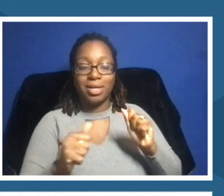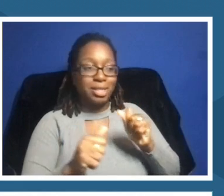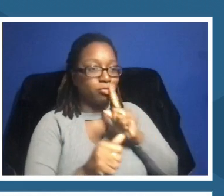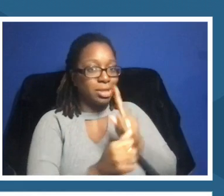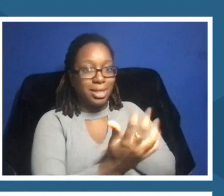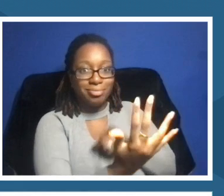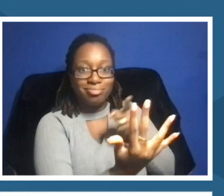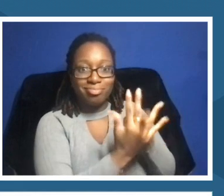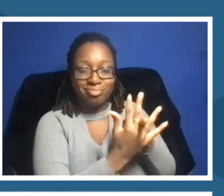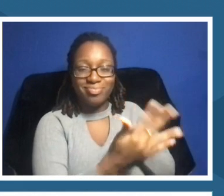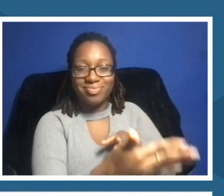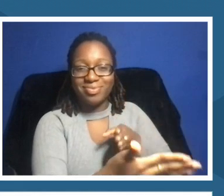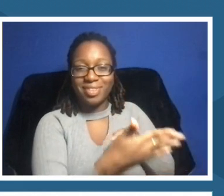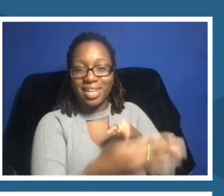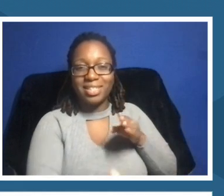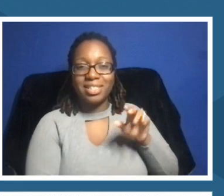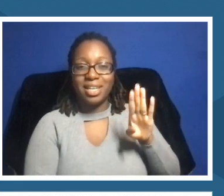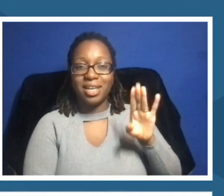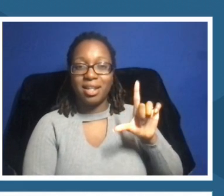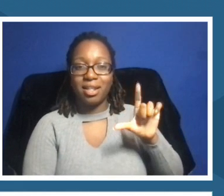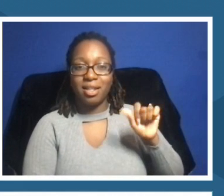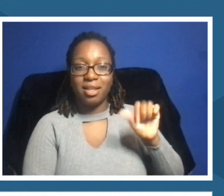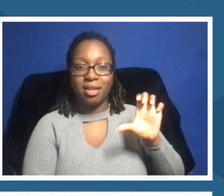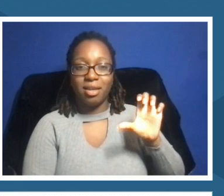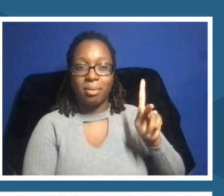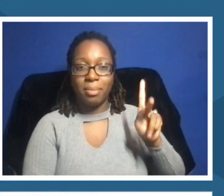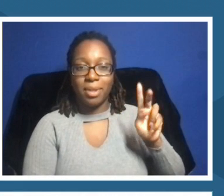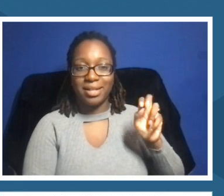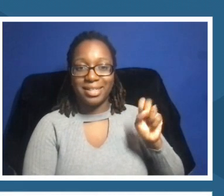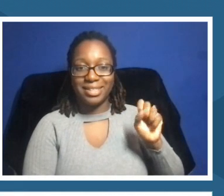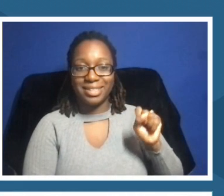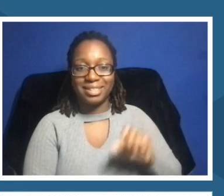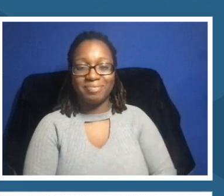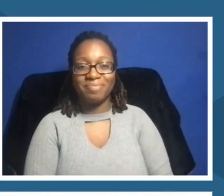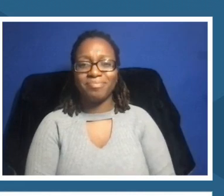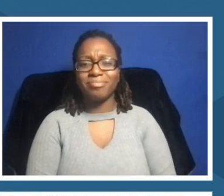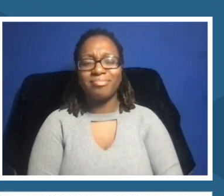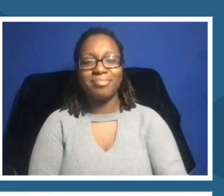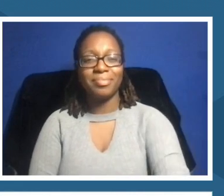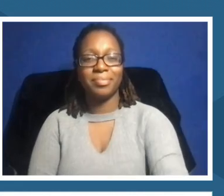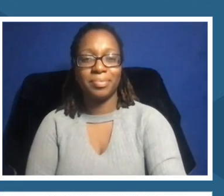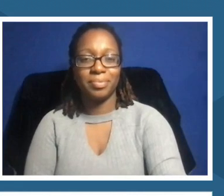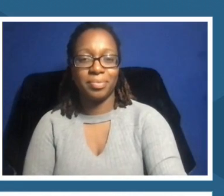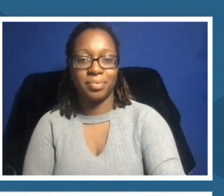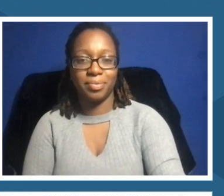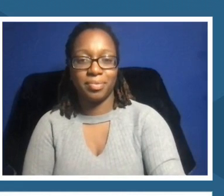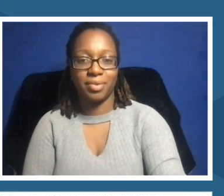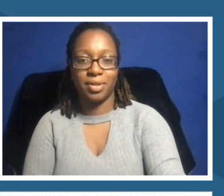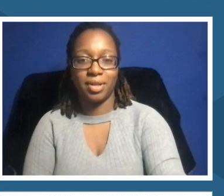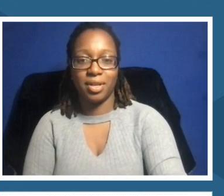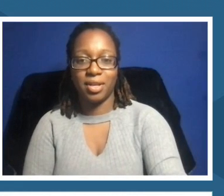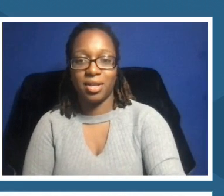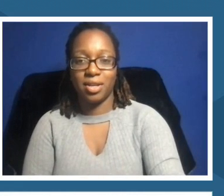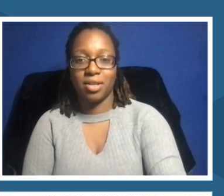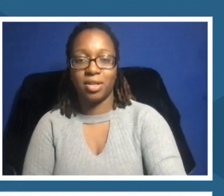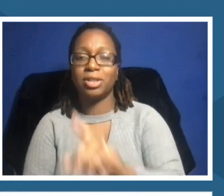it's so strange to like see my and hear my voice uh as i'm doing it